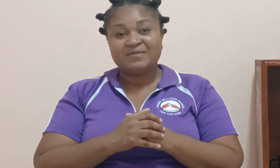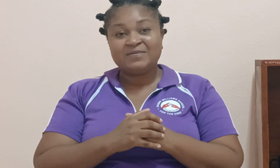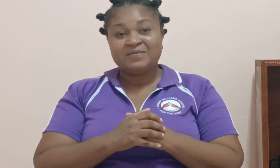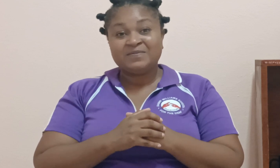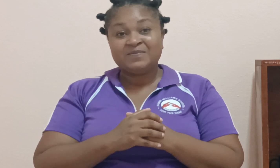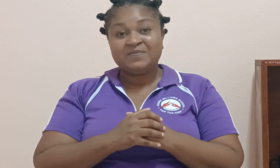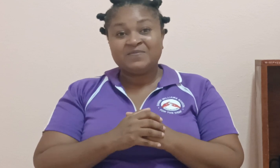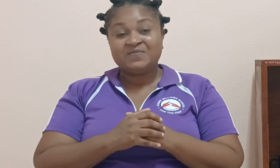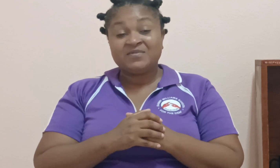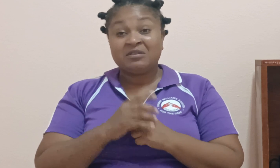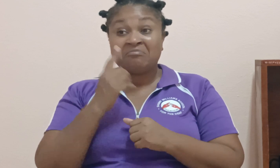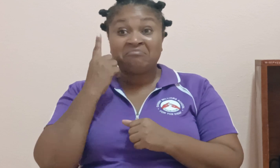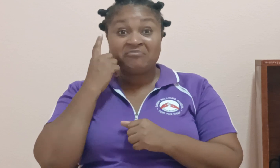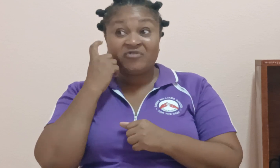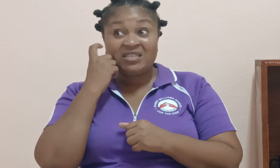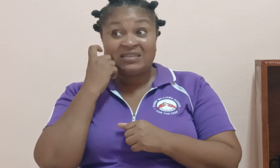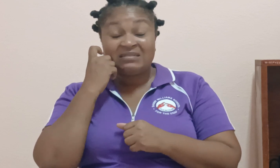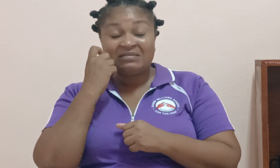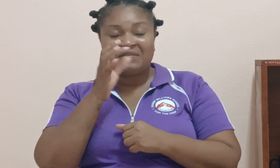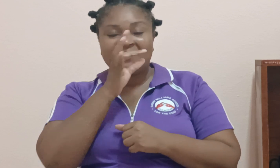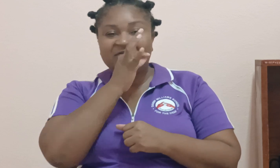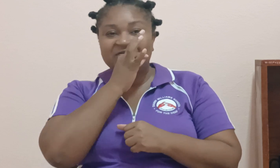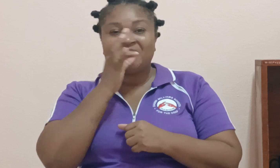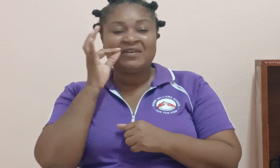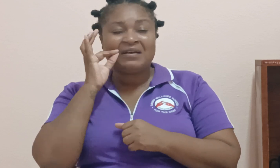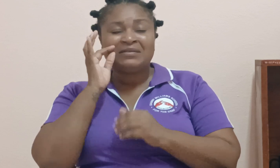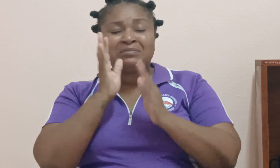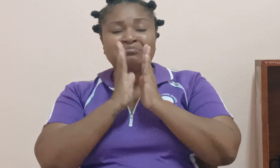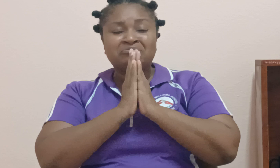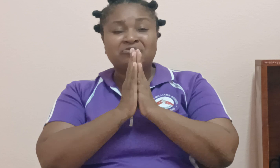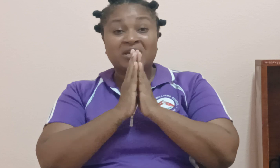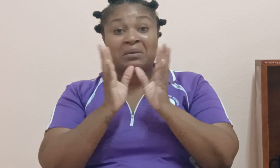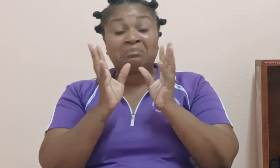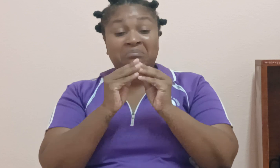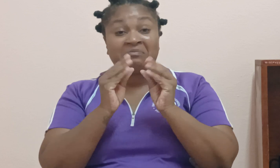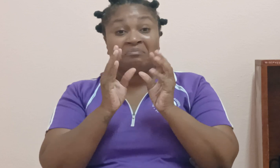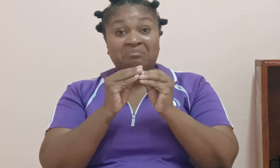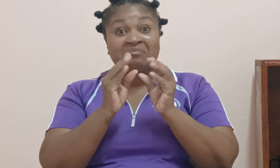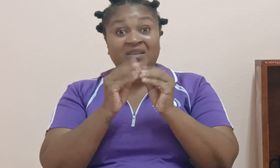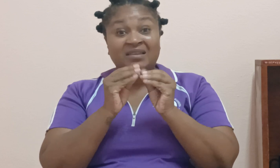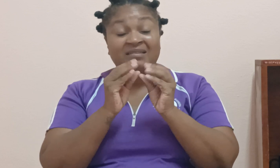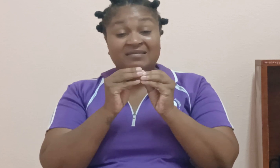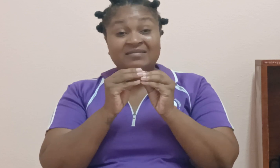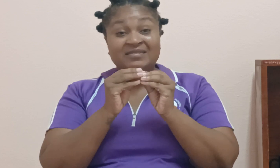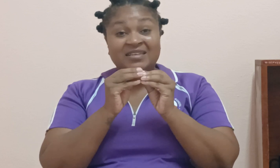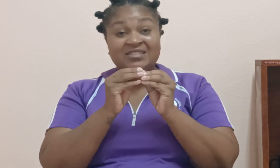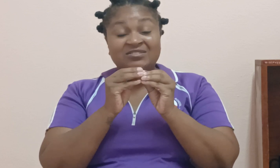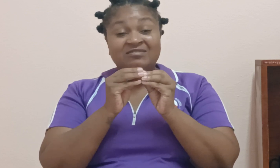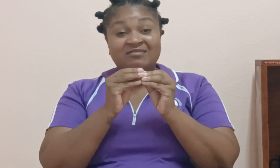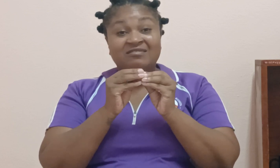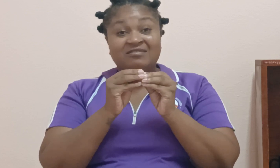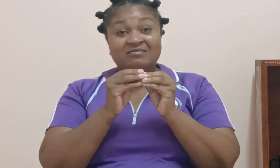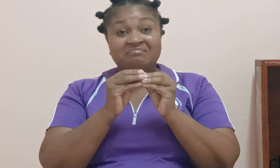In a recent fasting and prayer session my church